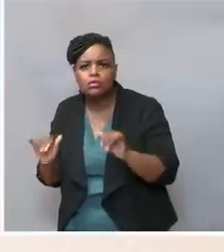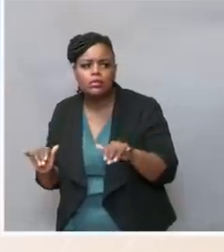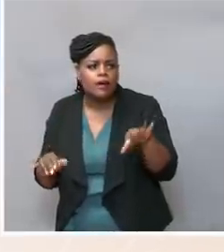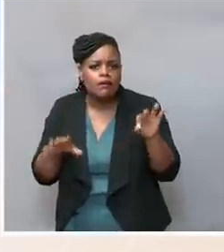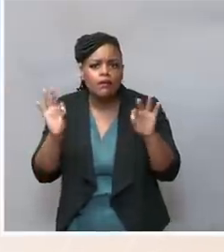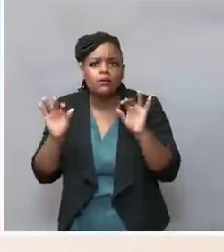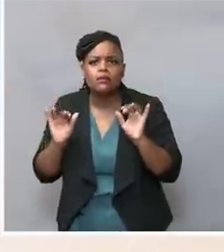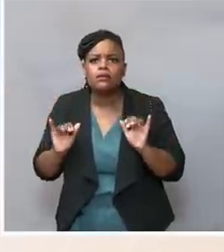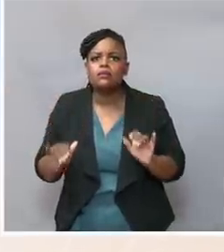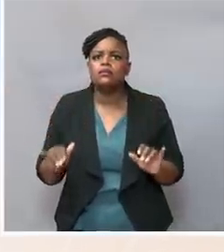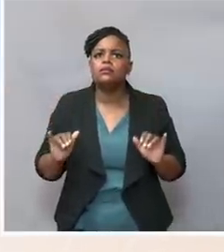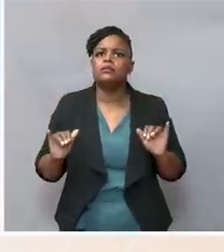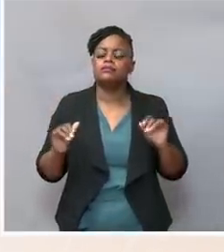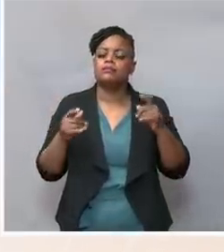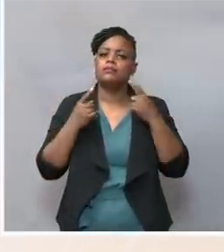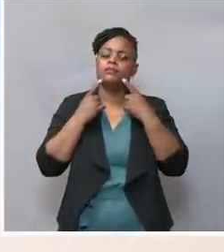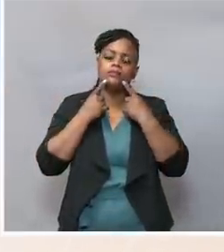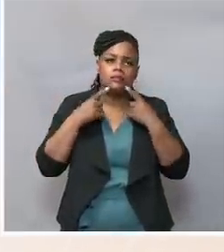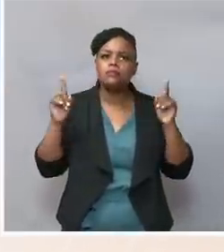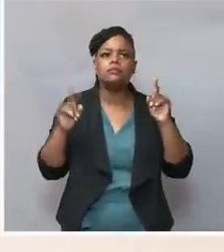we really do have a responsibility to ourselves,